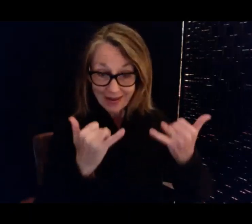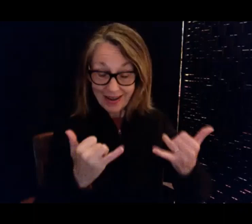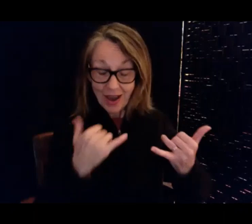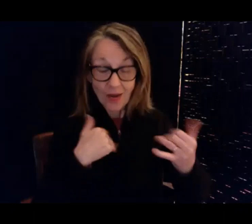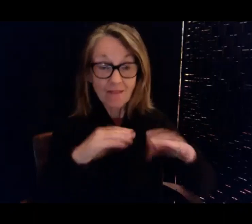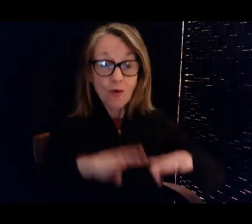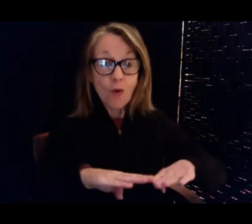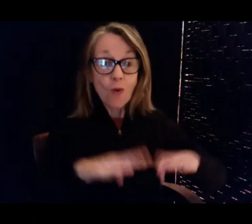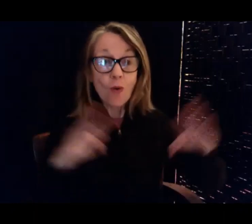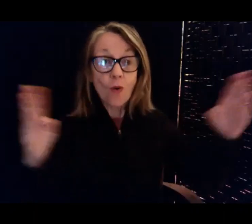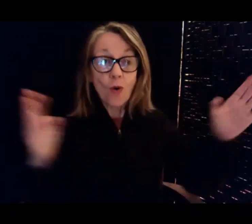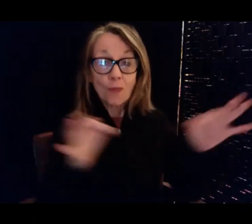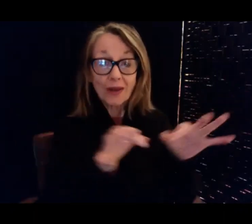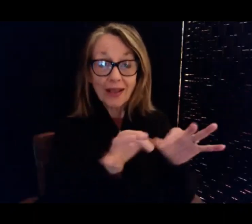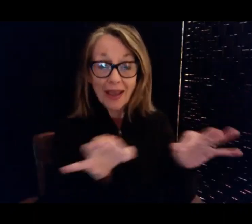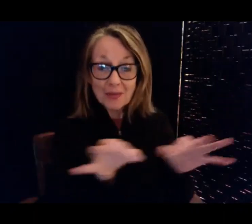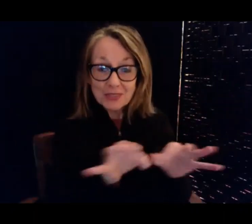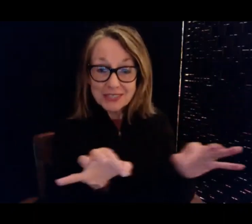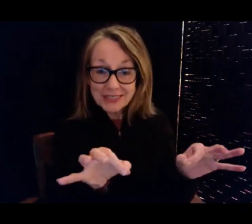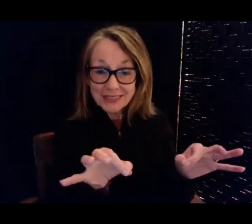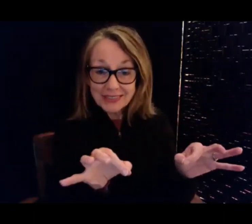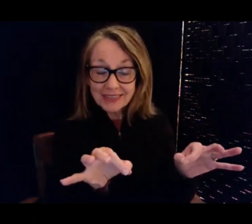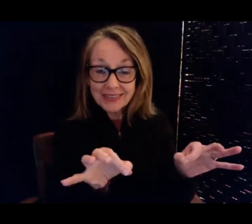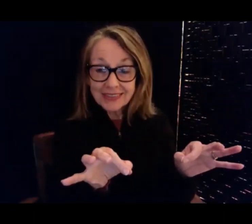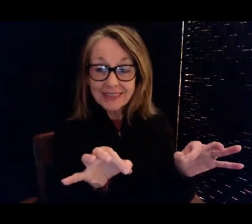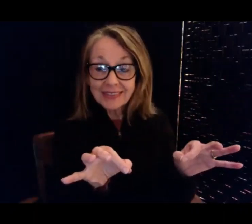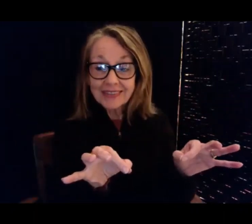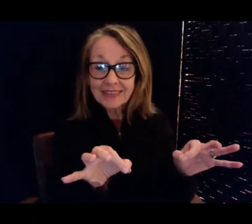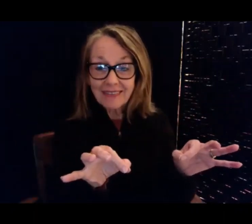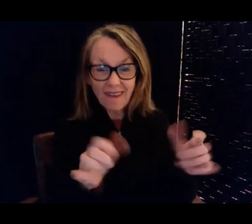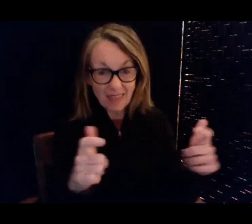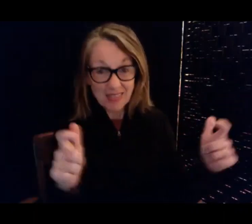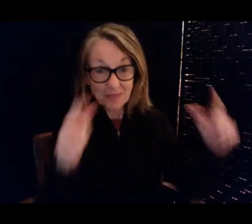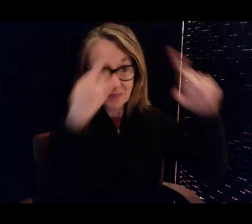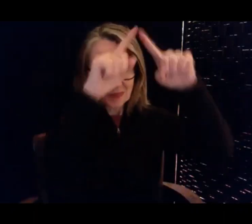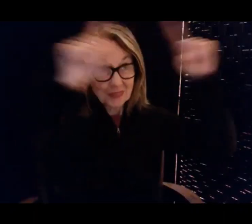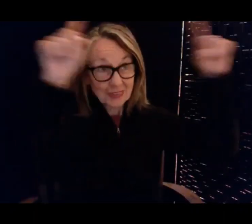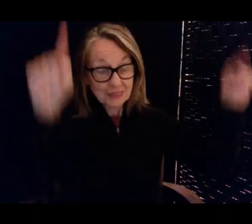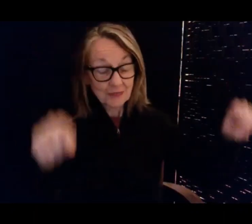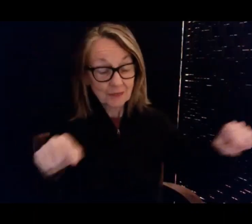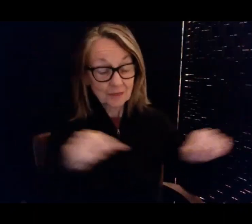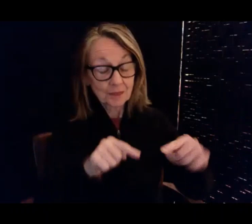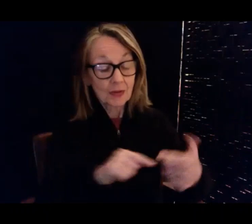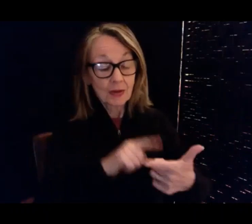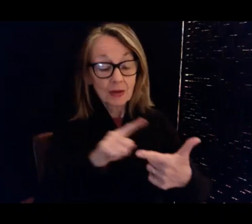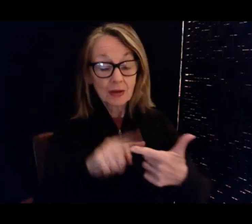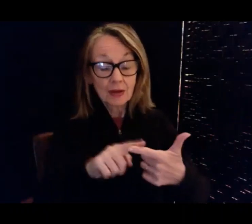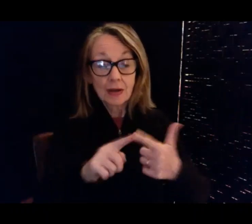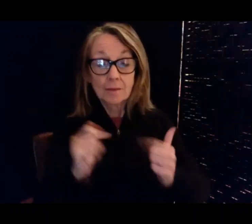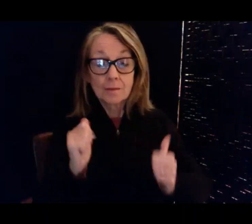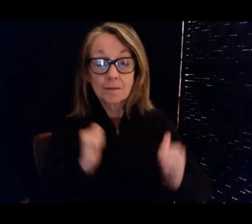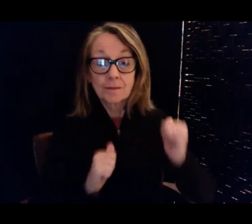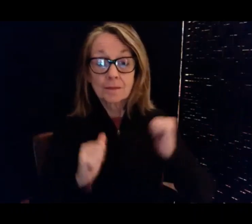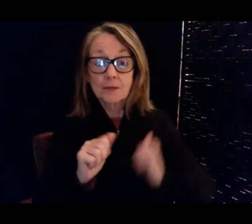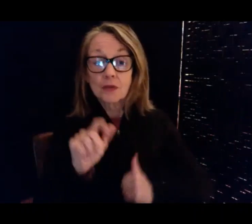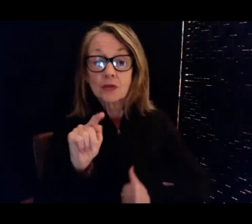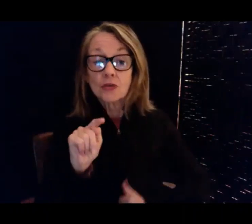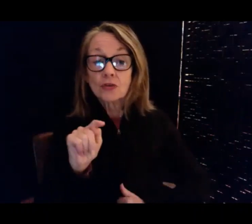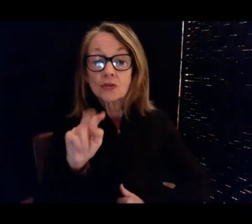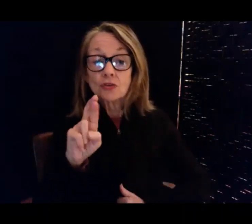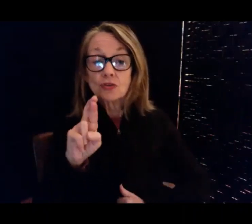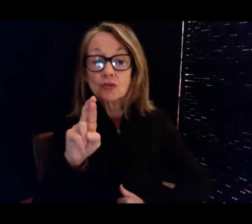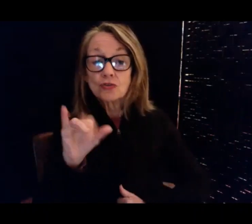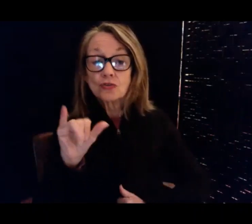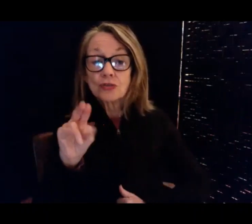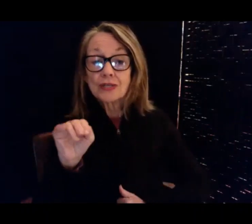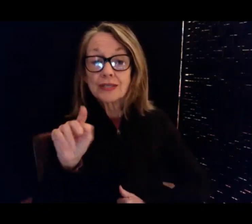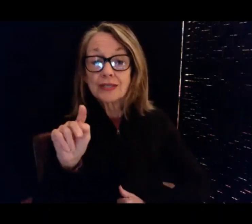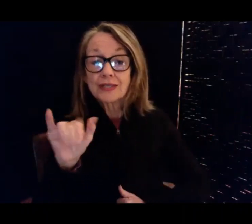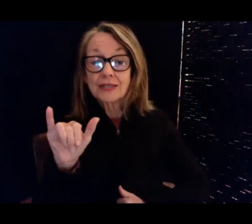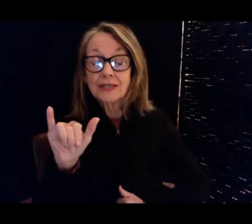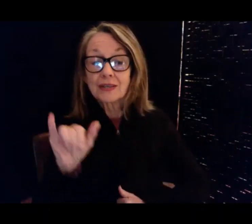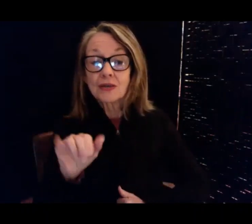captioning on movie screens and Trinity rep has performances for people and they